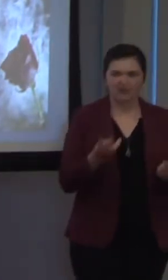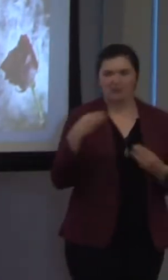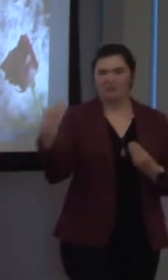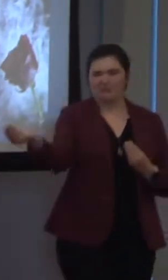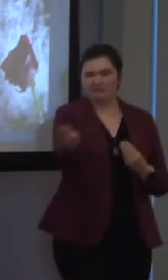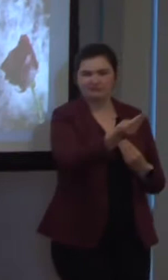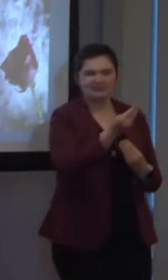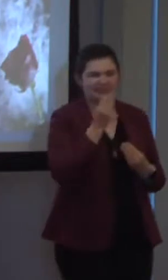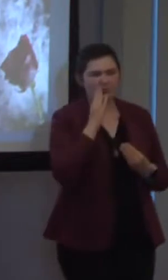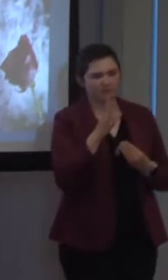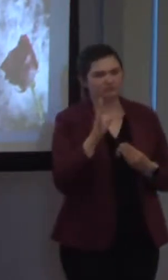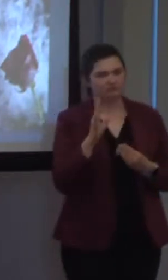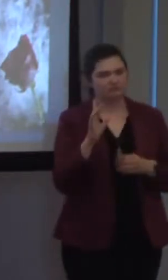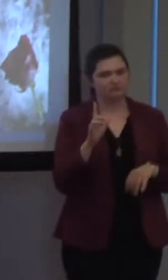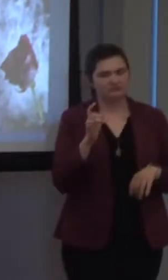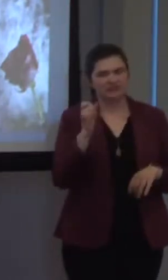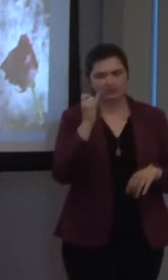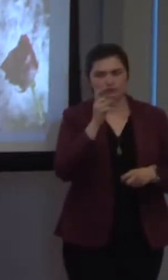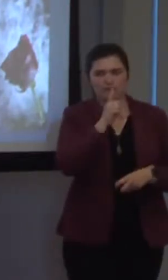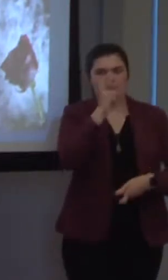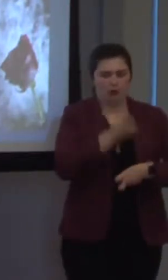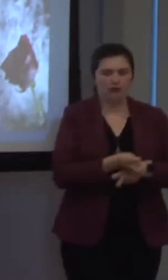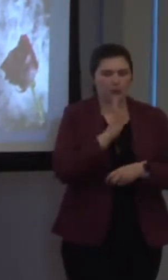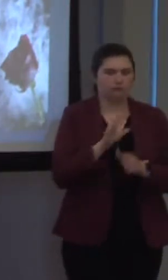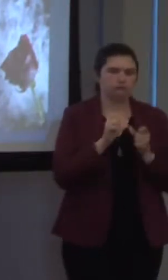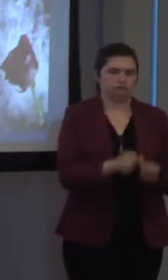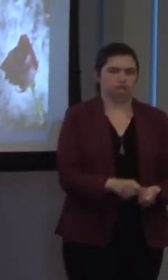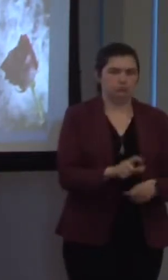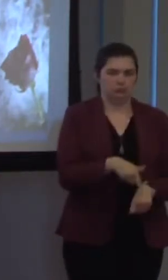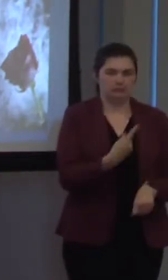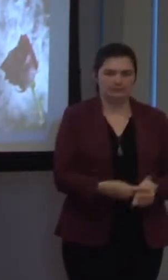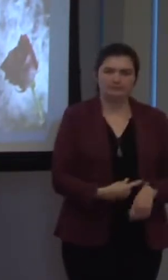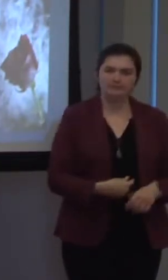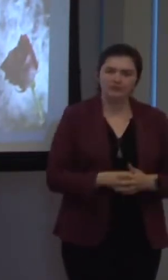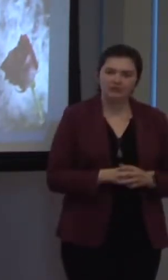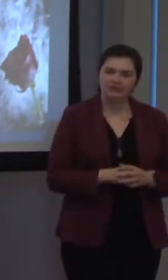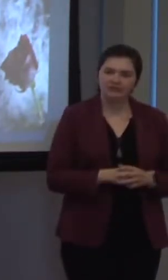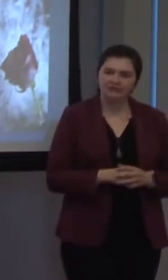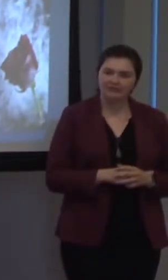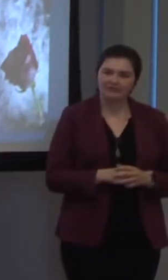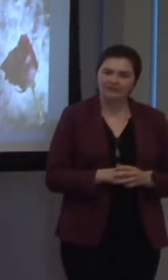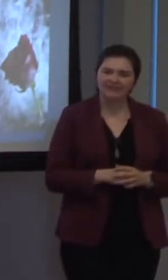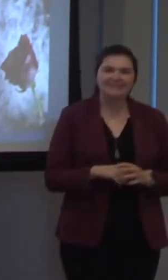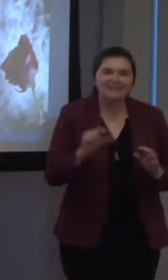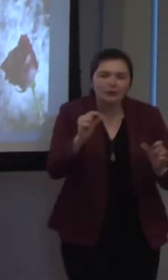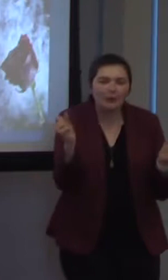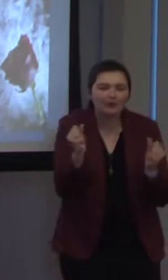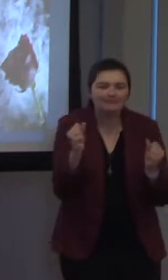this could last for a while, it's very hard. [Attendee] Wow! [Attendee] Ooh! Yeah, it's a little cold, yeah.